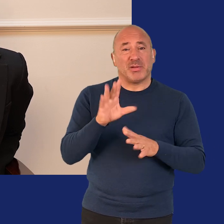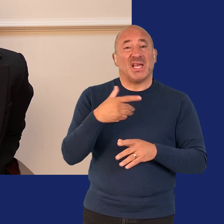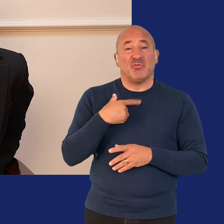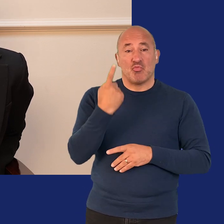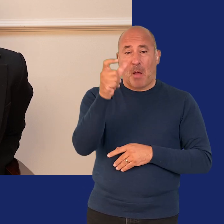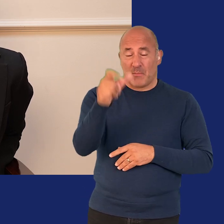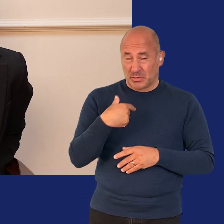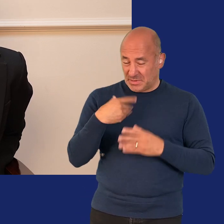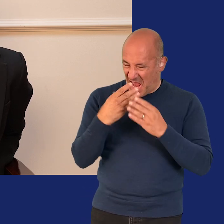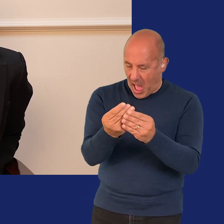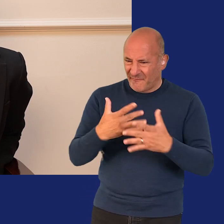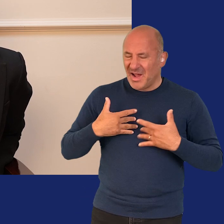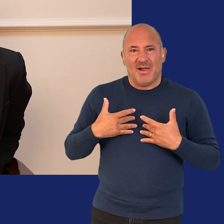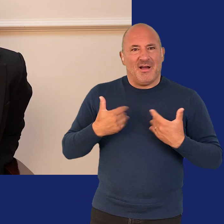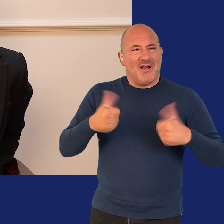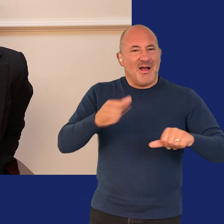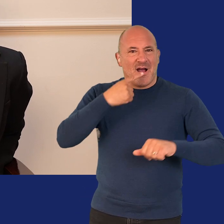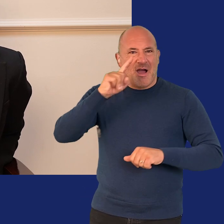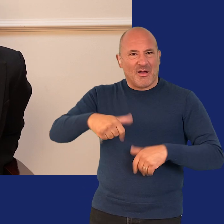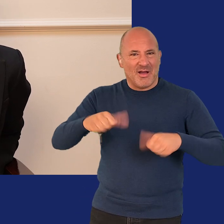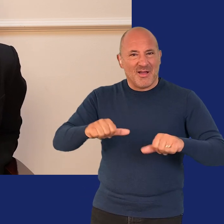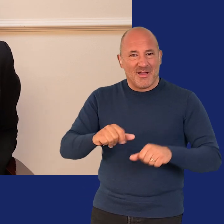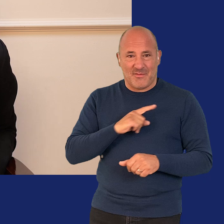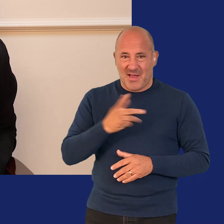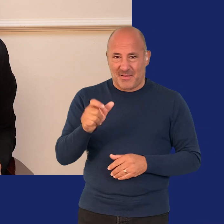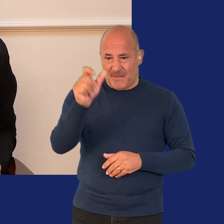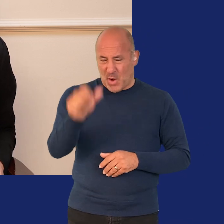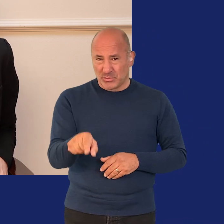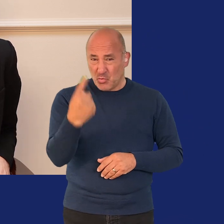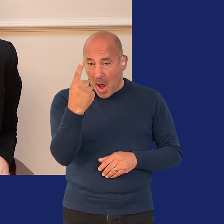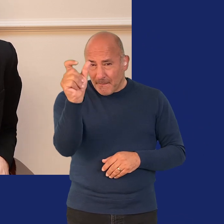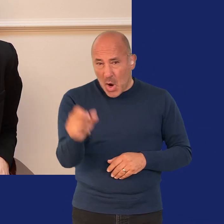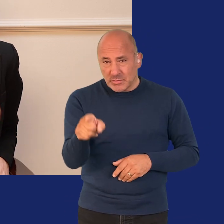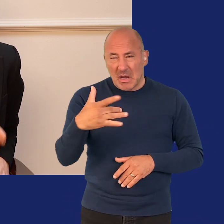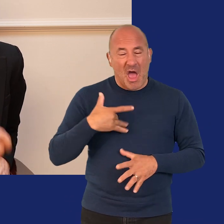impact is where I've helped one person. Josh: Yeah. Jess: Because actually I've changed the life of one person